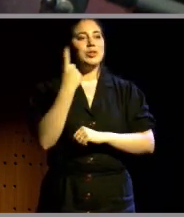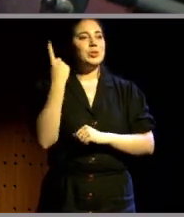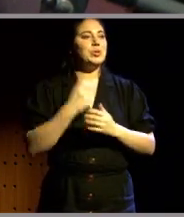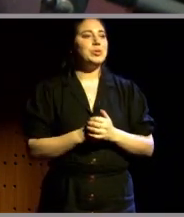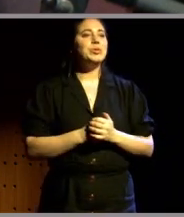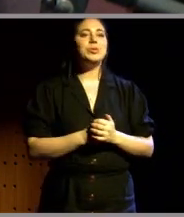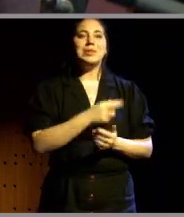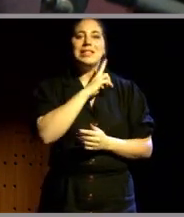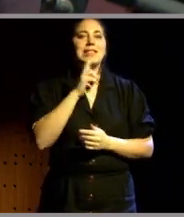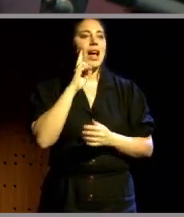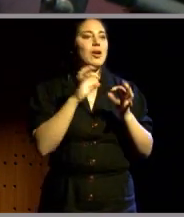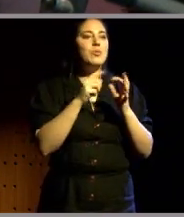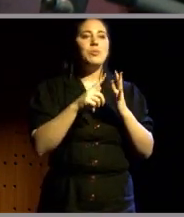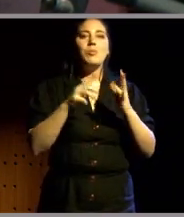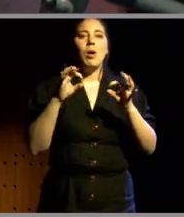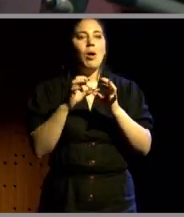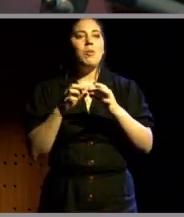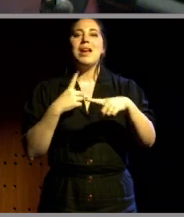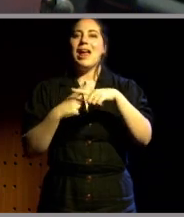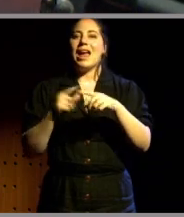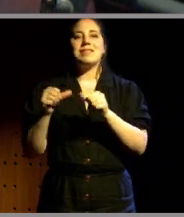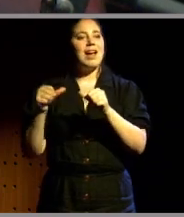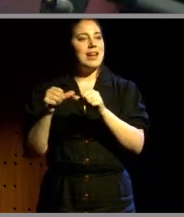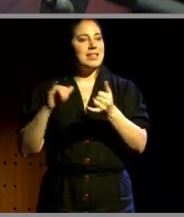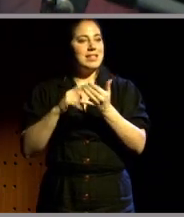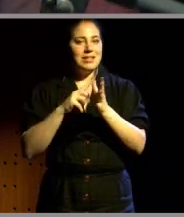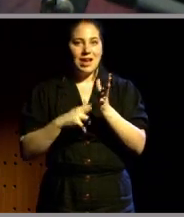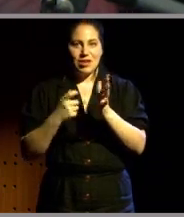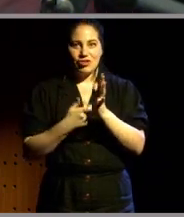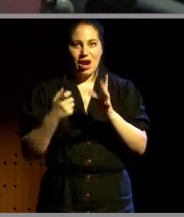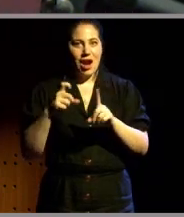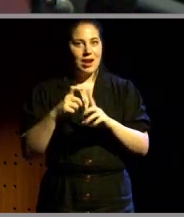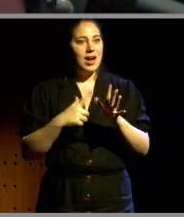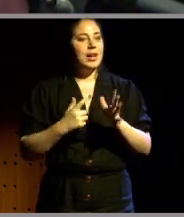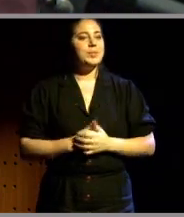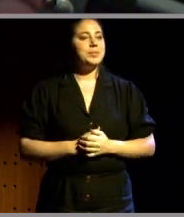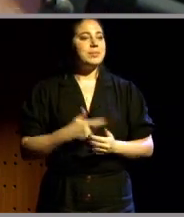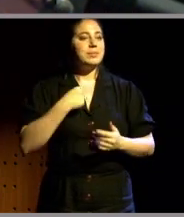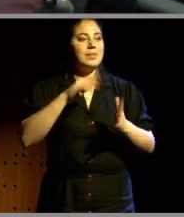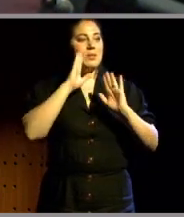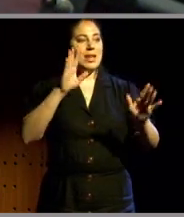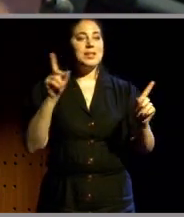Weatherall and Aunty Sandra Hill. Thank you, Larissa. What's amazing is that these artists have